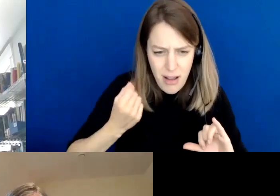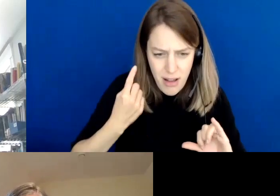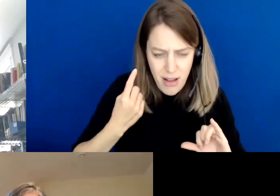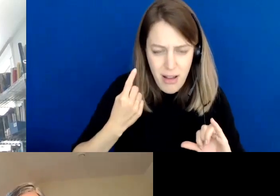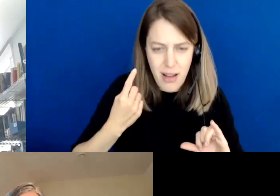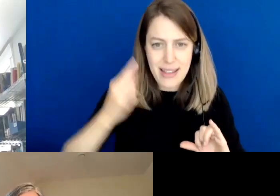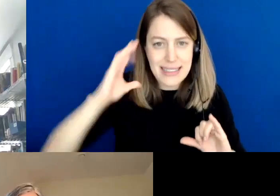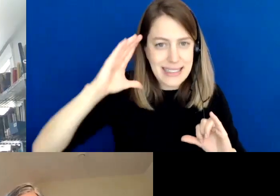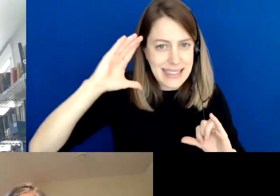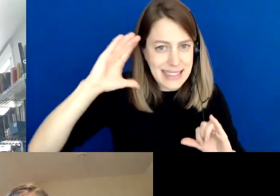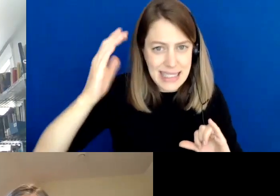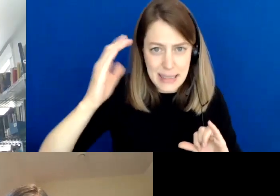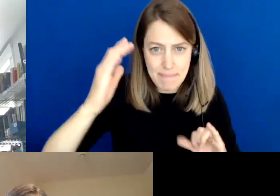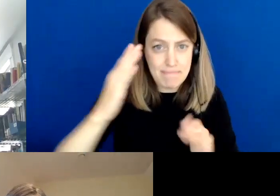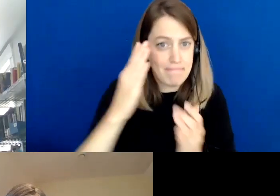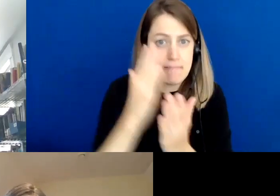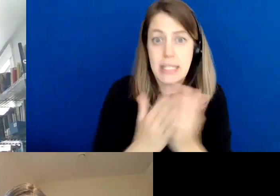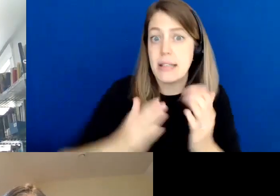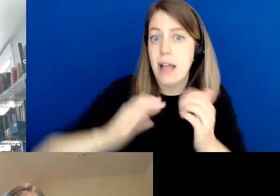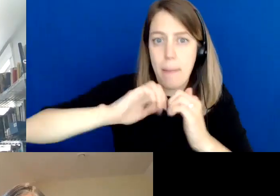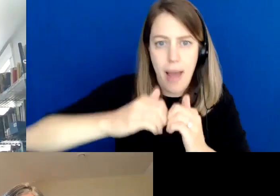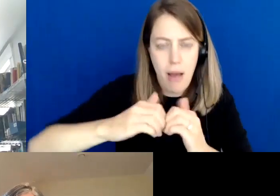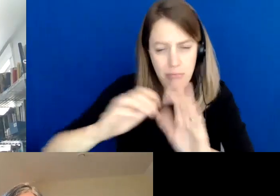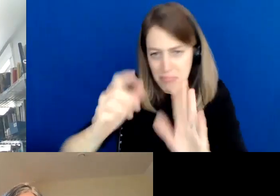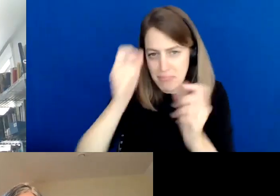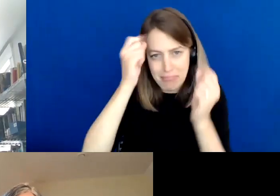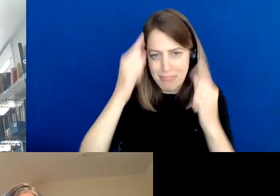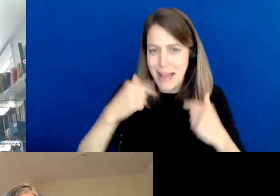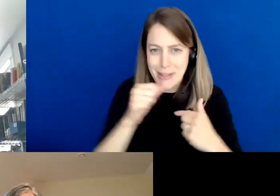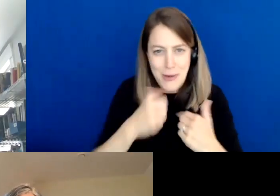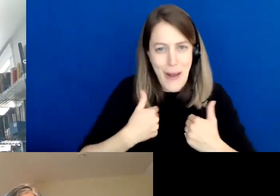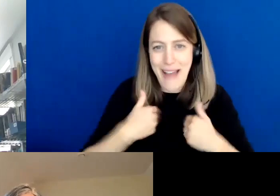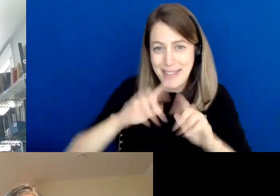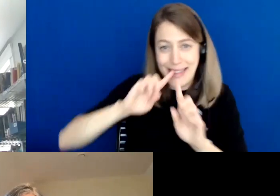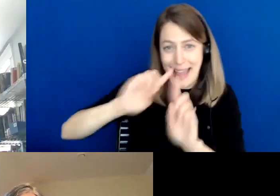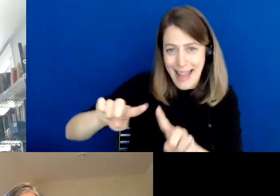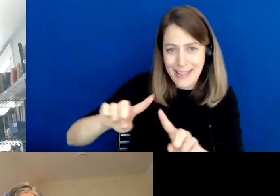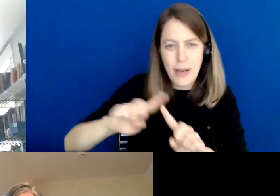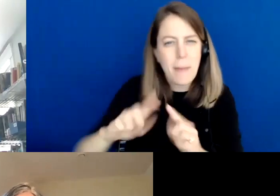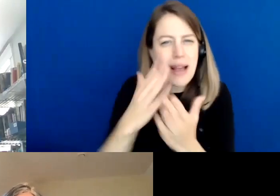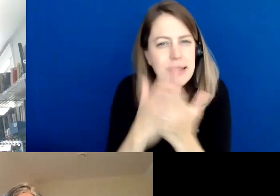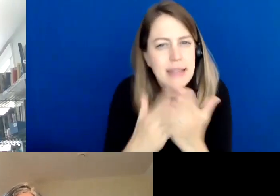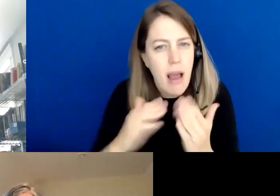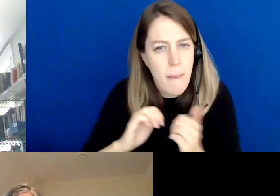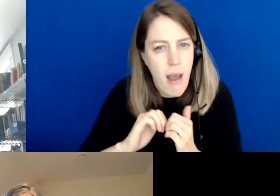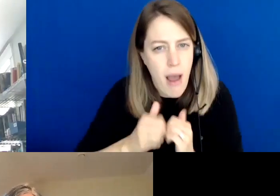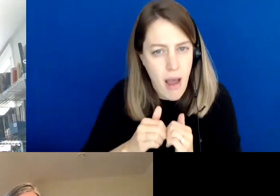and I don't have the answer to this, somehow the people who ended up at